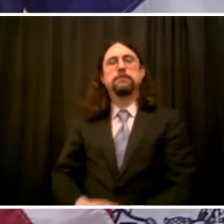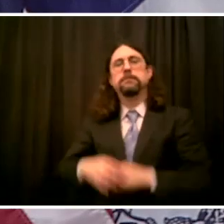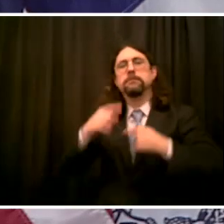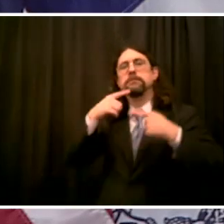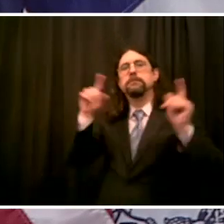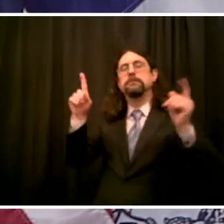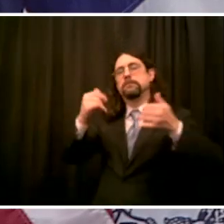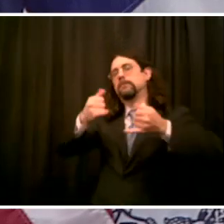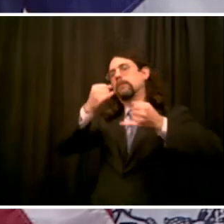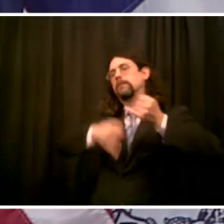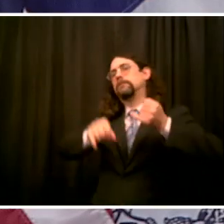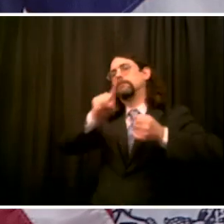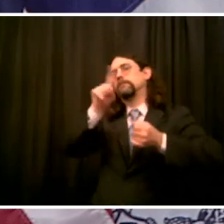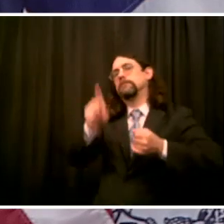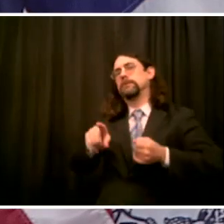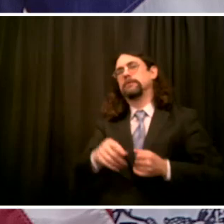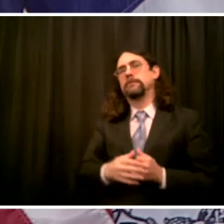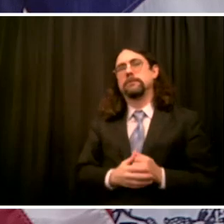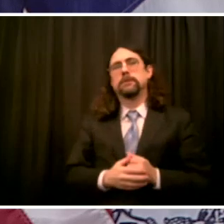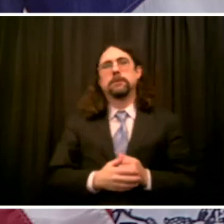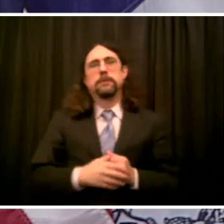WE CAN REDUCE THOSE INFECTIONS.